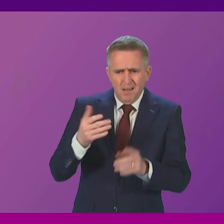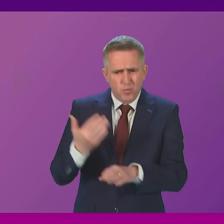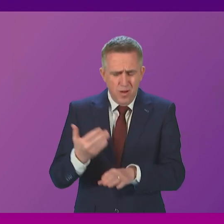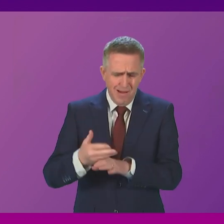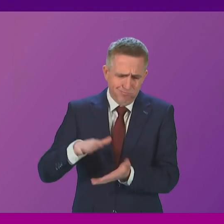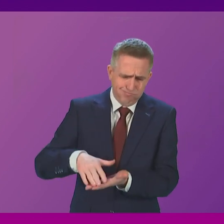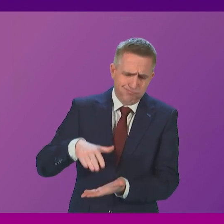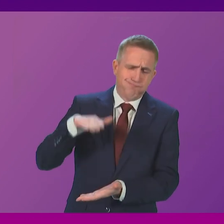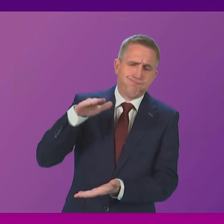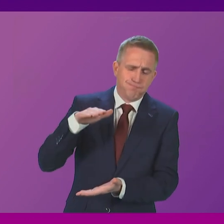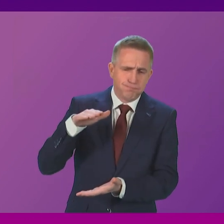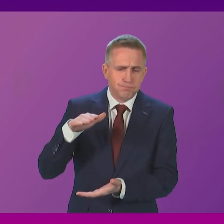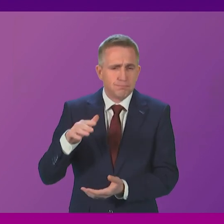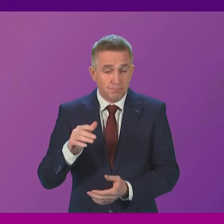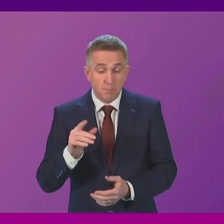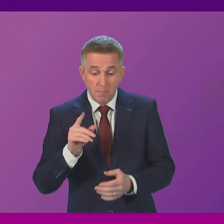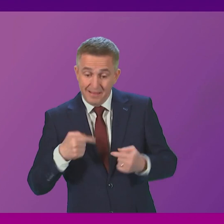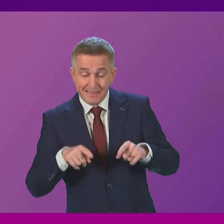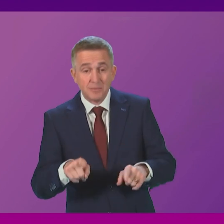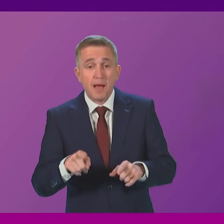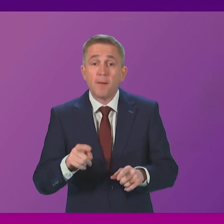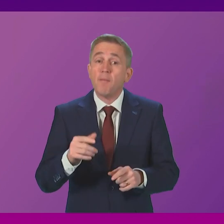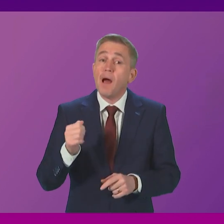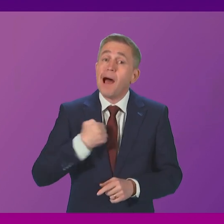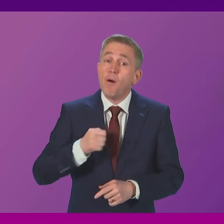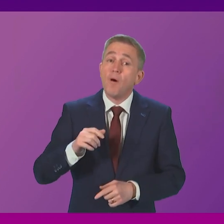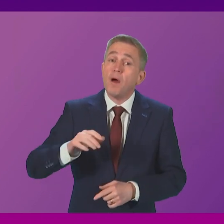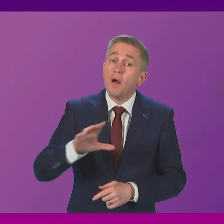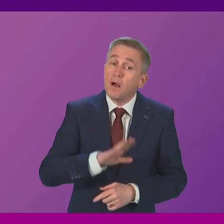Our country is in the grip of two devastating crises: an NHS crisis that has been brought